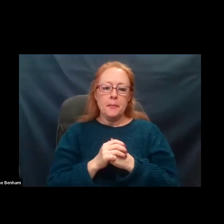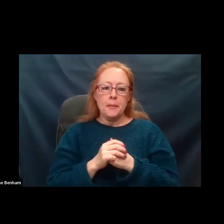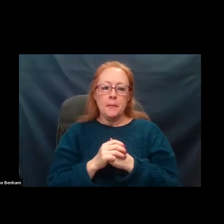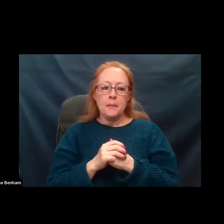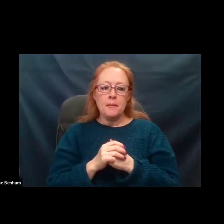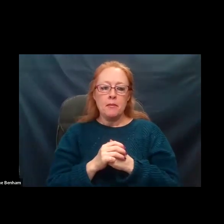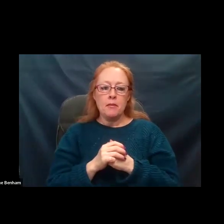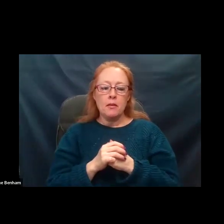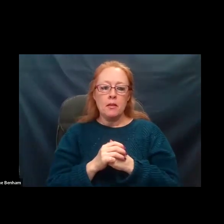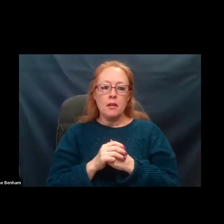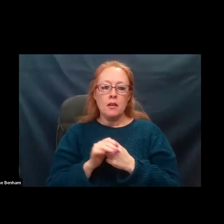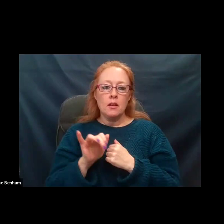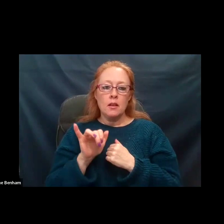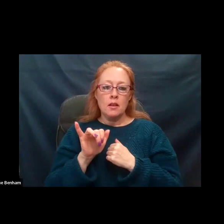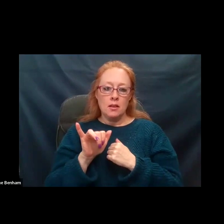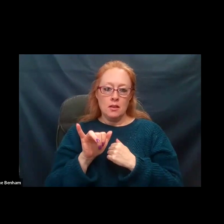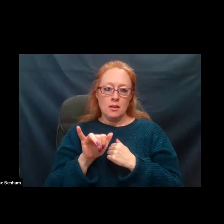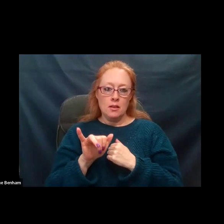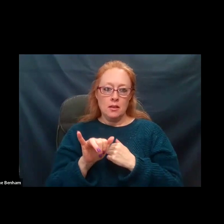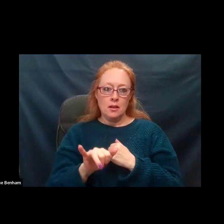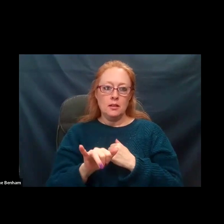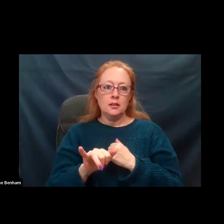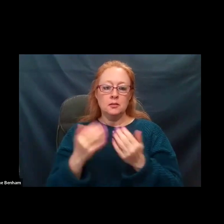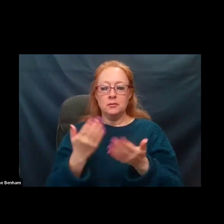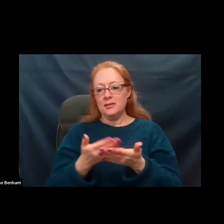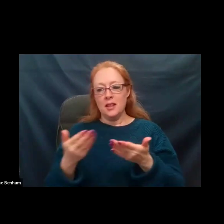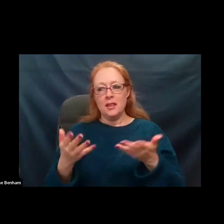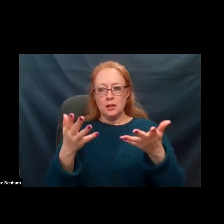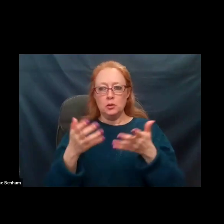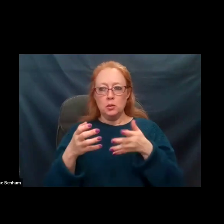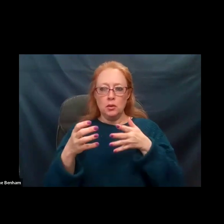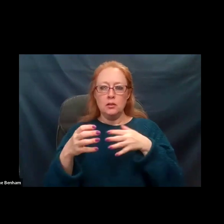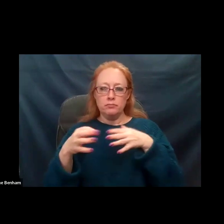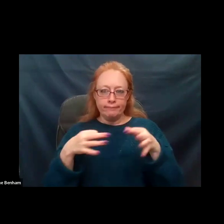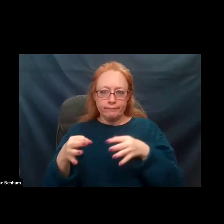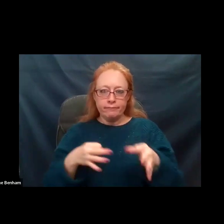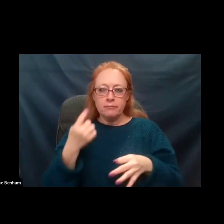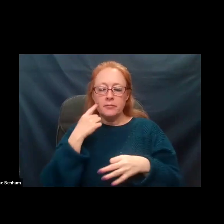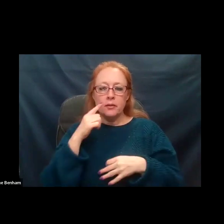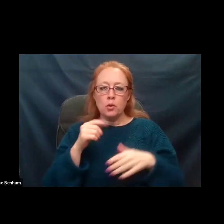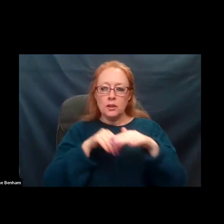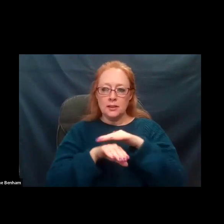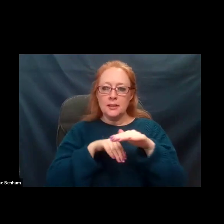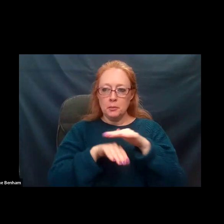And questions will benessed in order they come in and we will try to get through as many questions as possible.